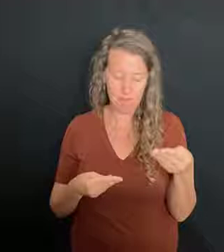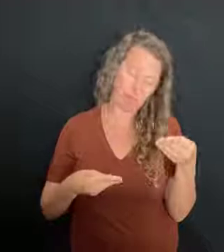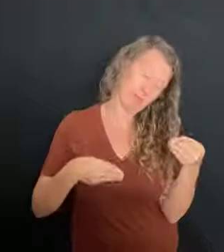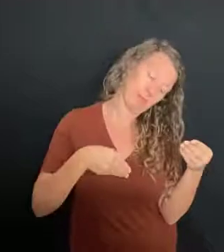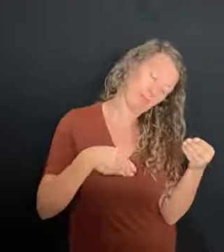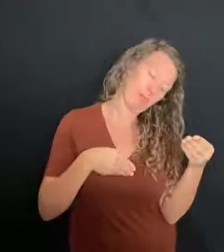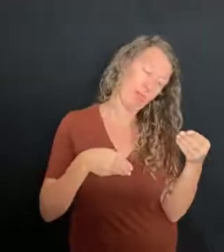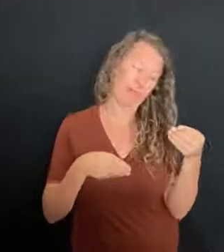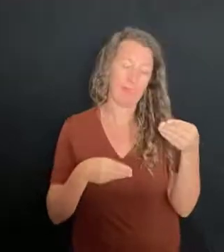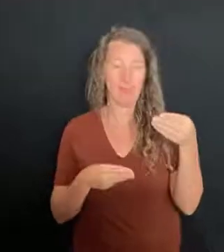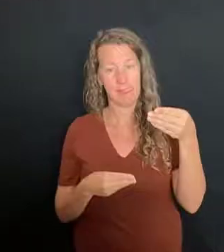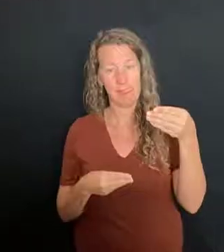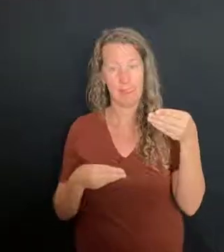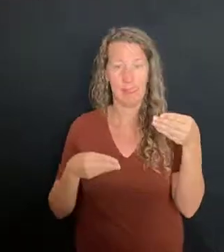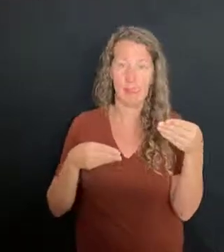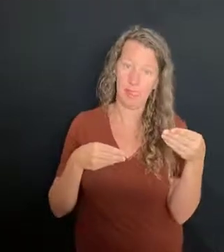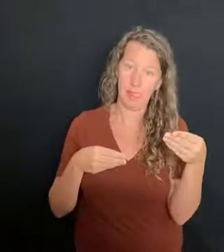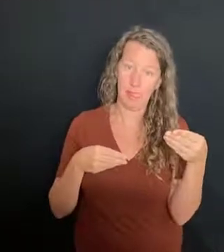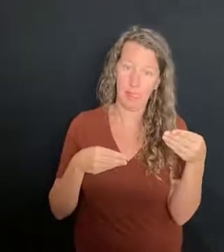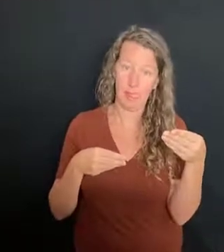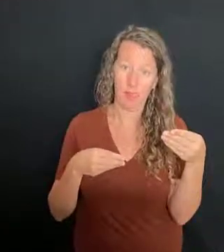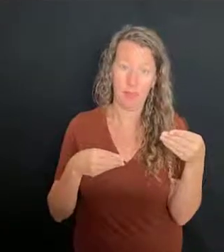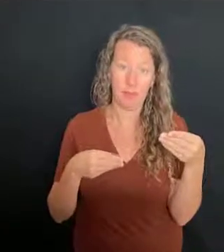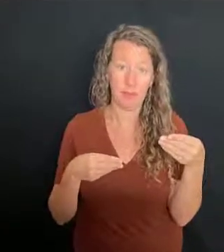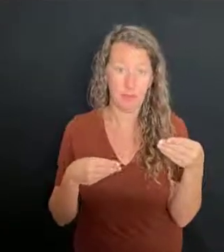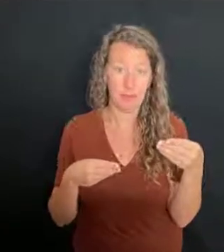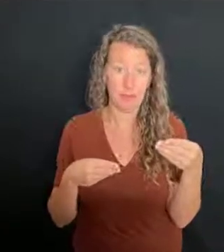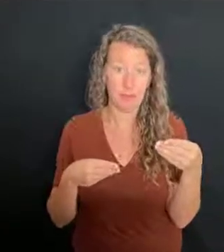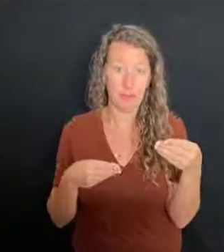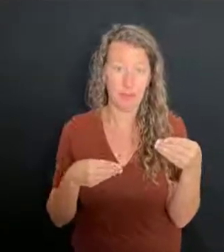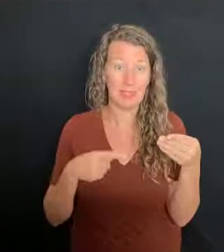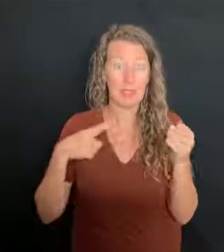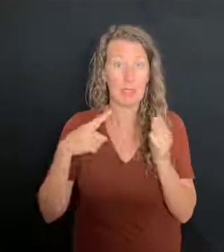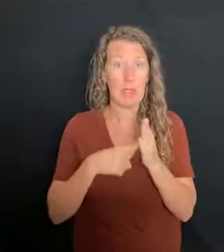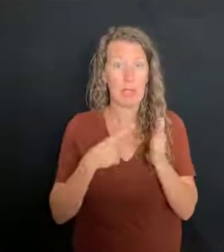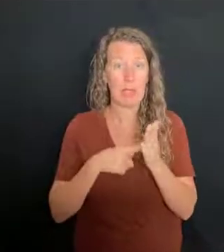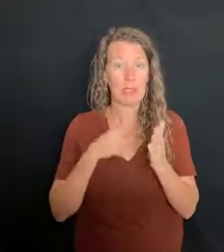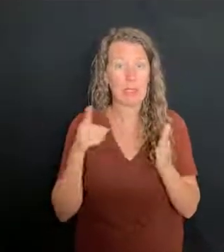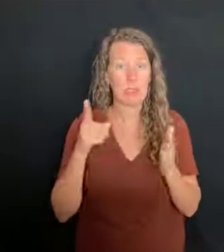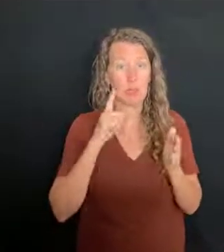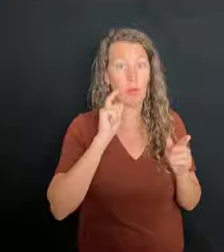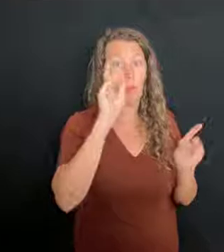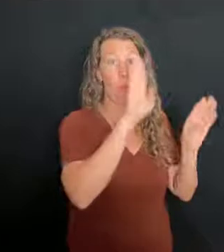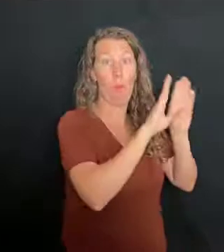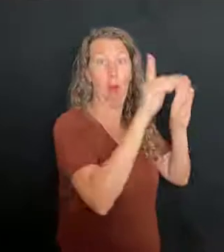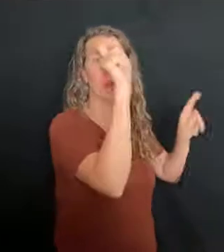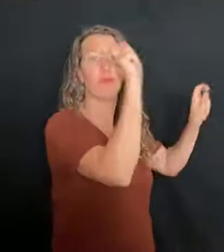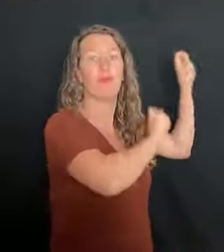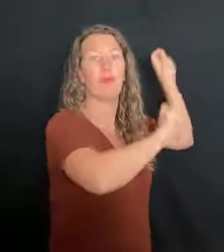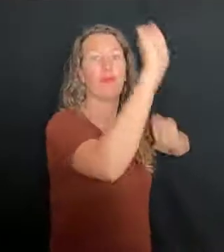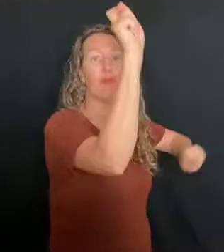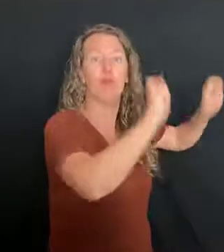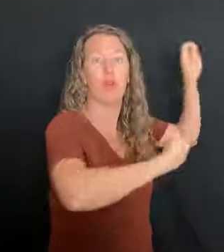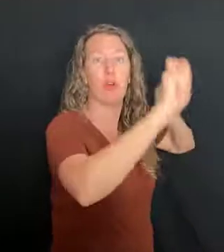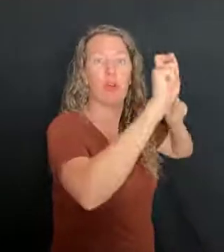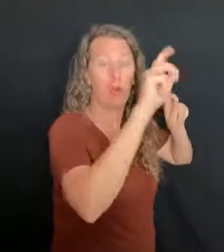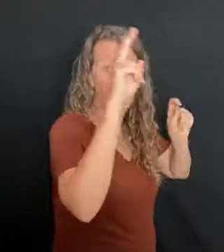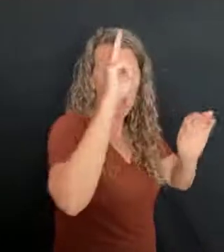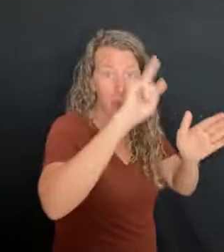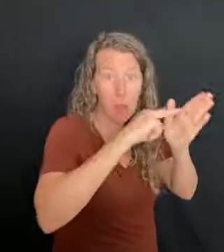out a little bit to the left. [Esther Geiger] Sometimes, she would draw on the walls too. But not on purpose.